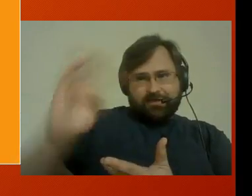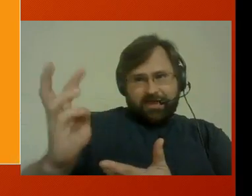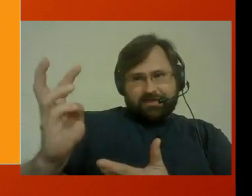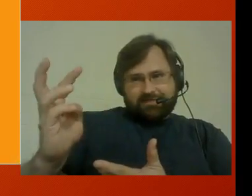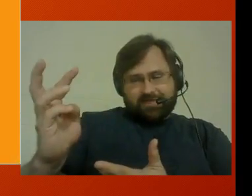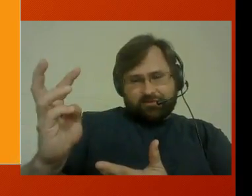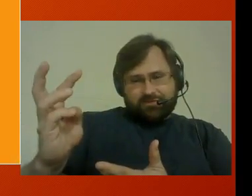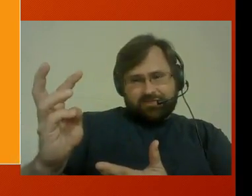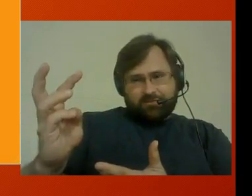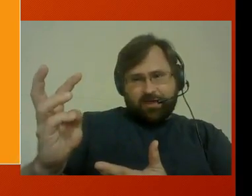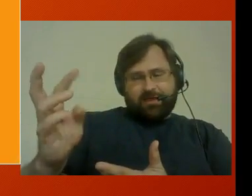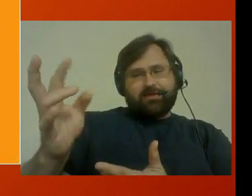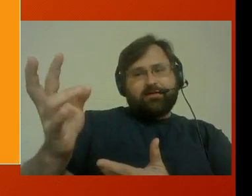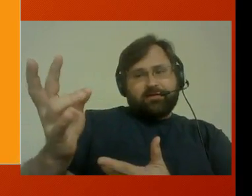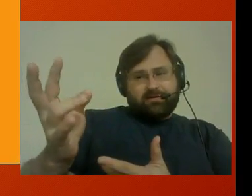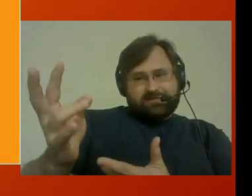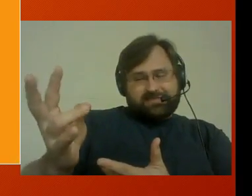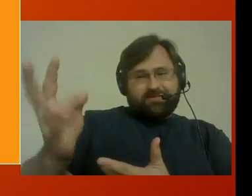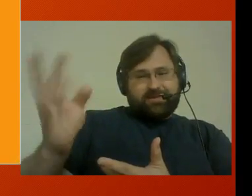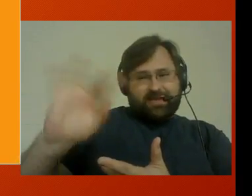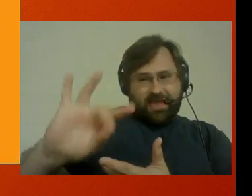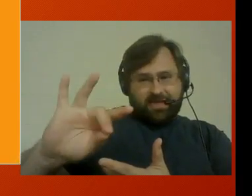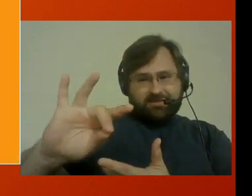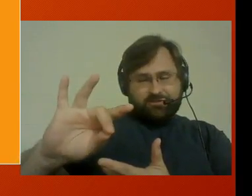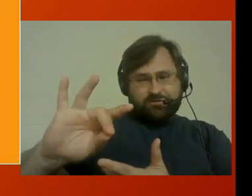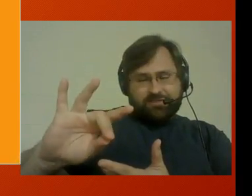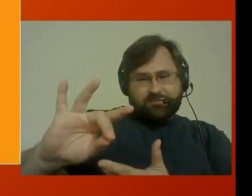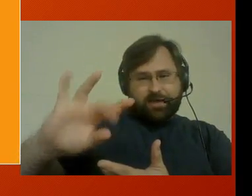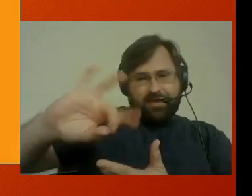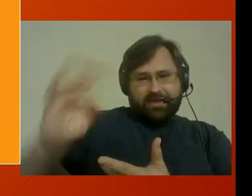96 turns this way 78 turns this way